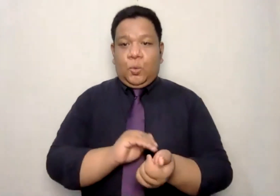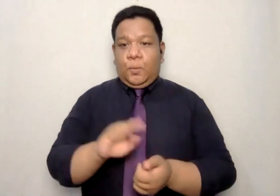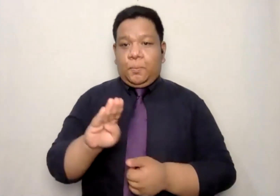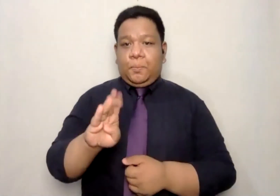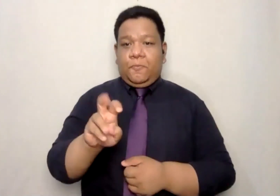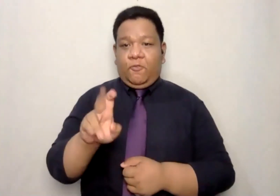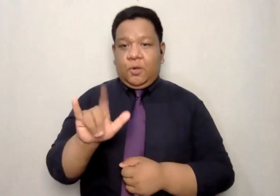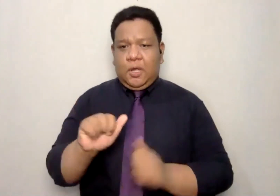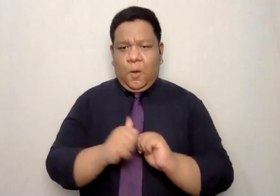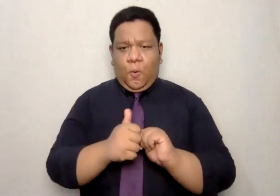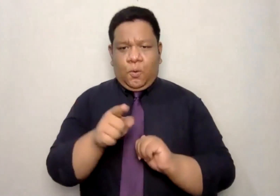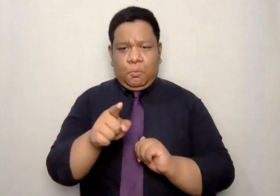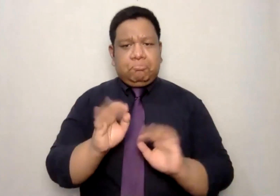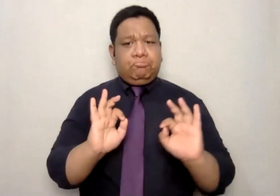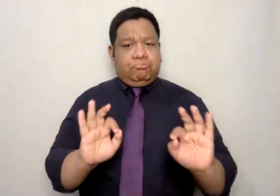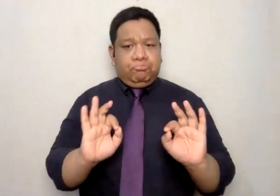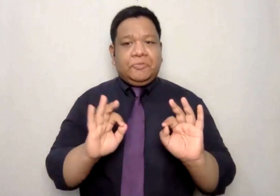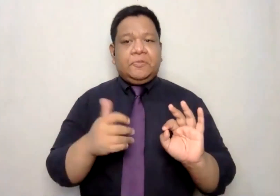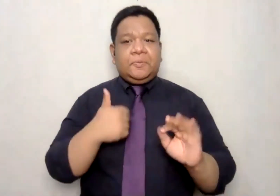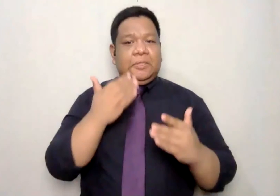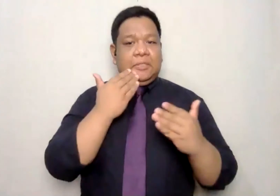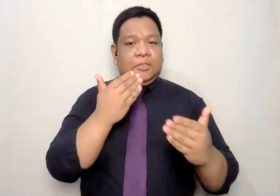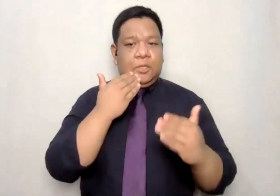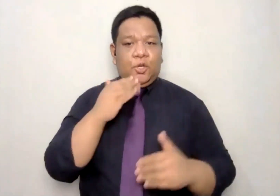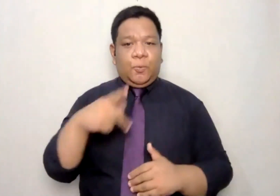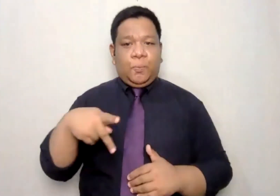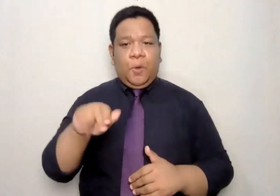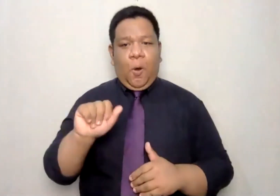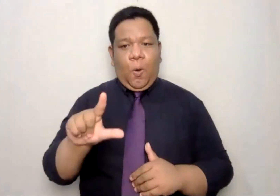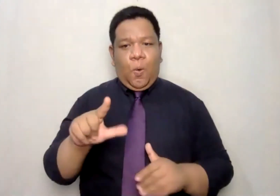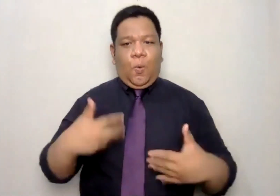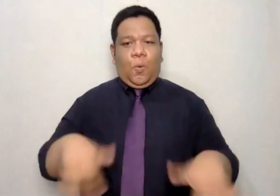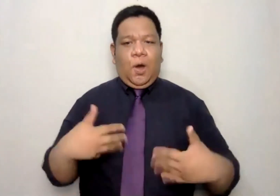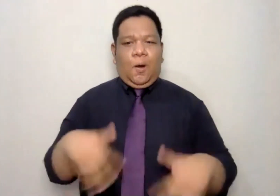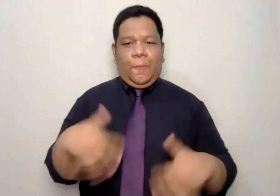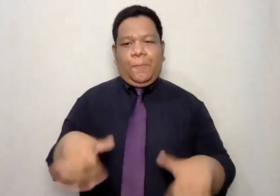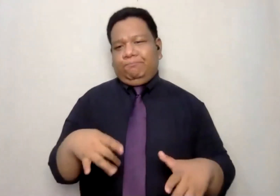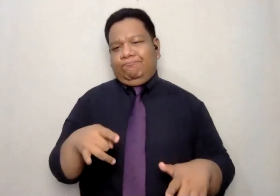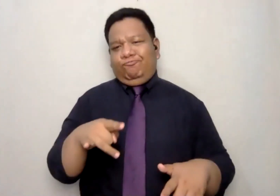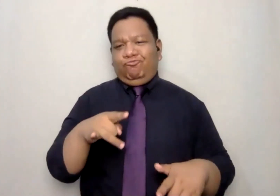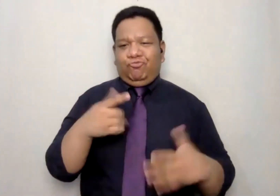I am doing good. Thank you very much Sir Paul for your very generous introduction.